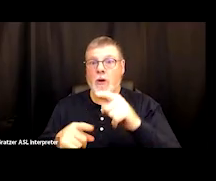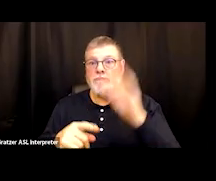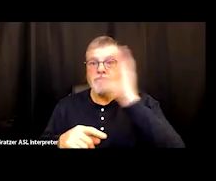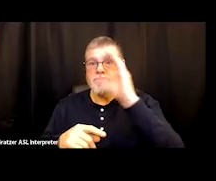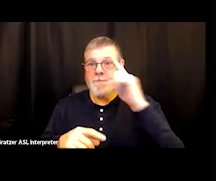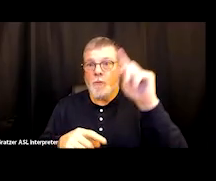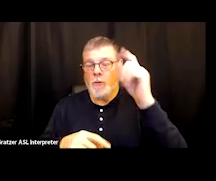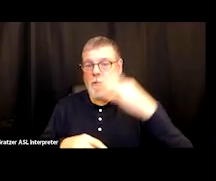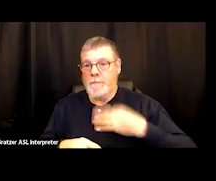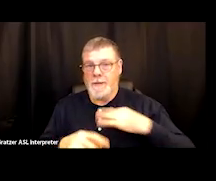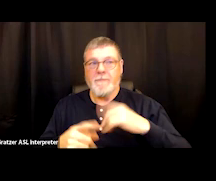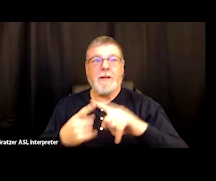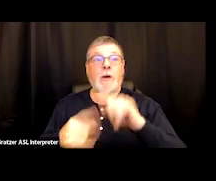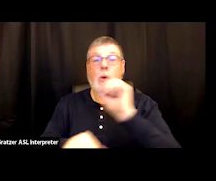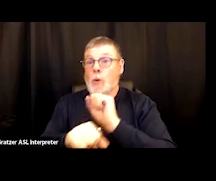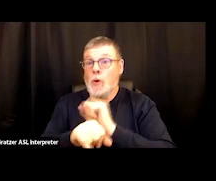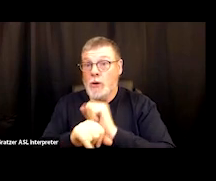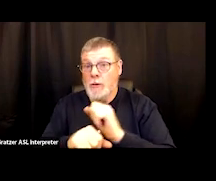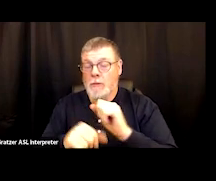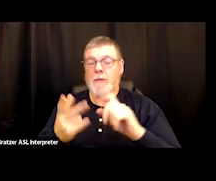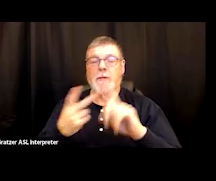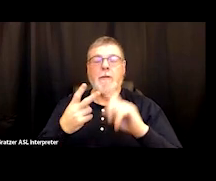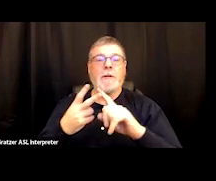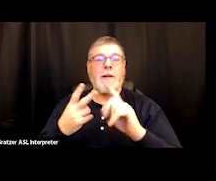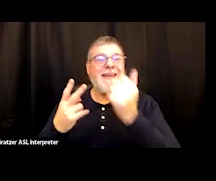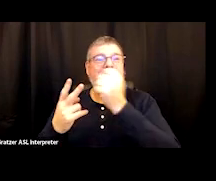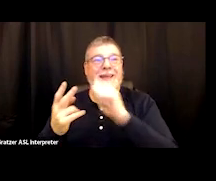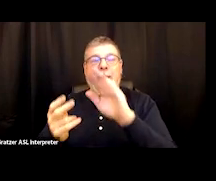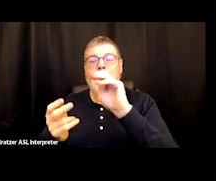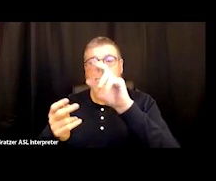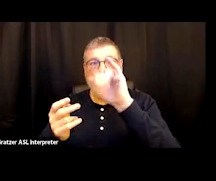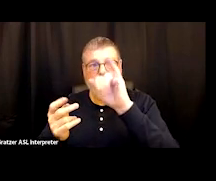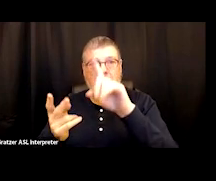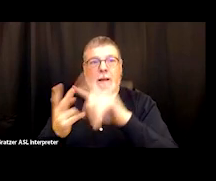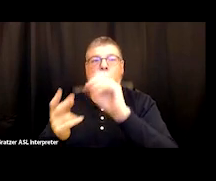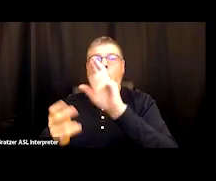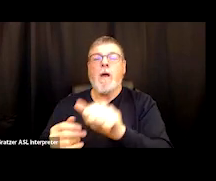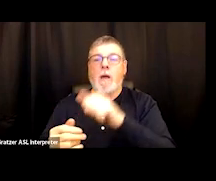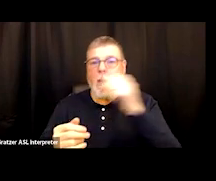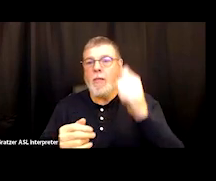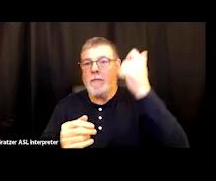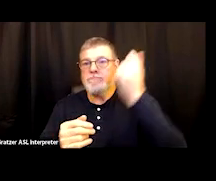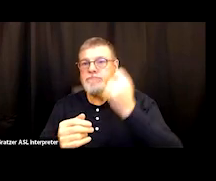their employment status, and any Medicaid or other public benefit reimbursements